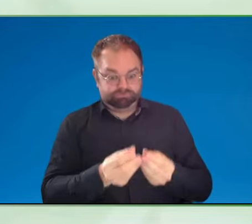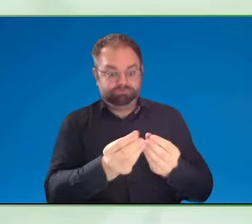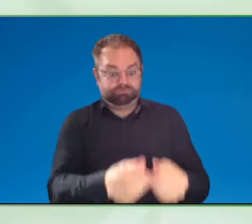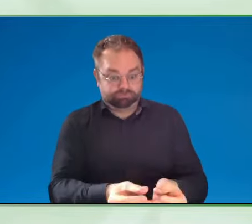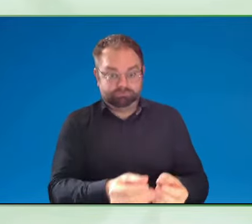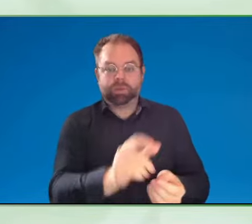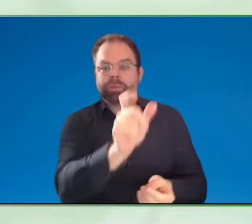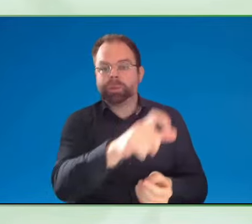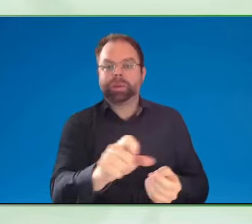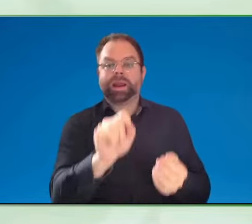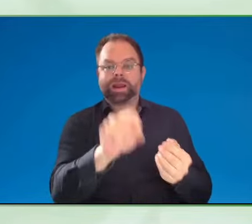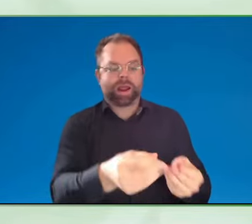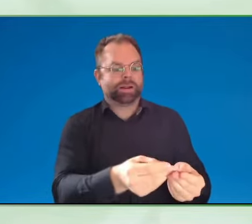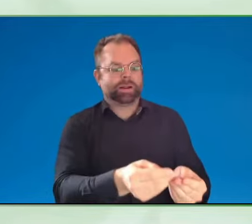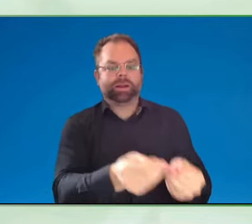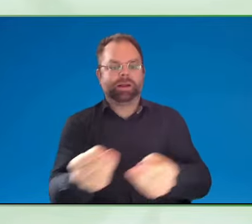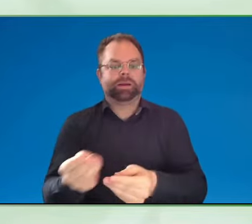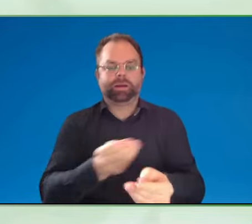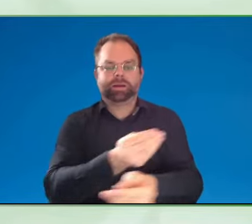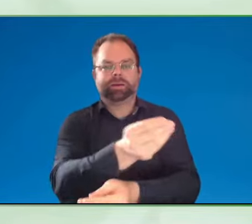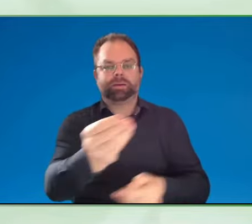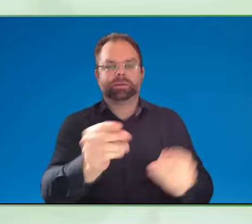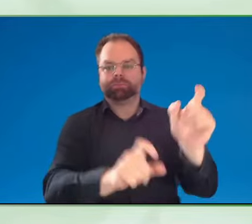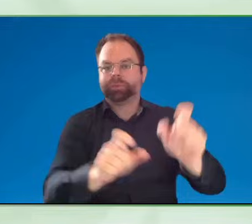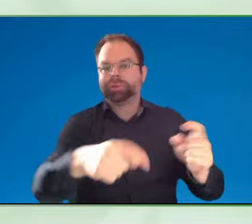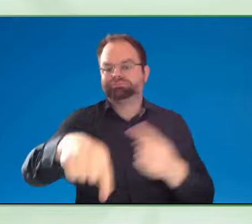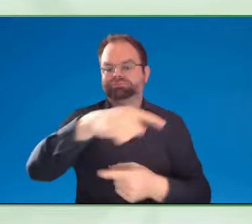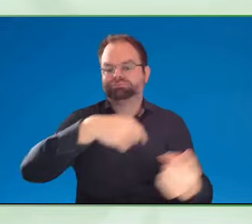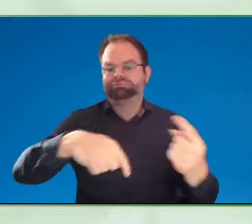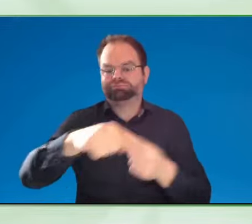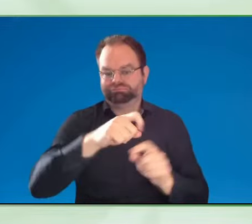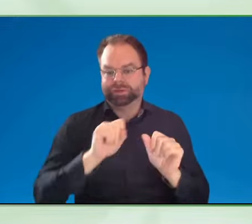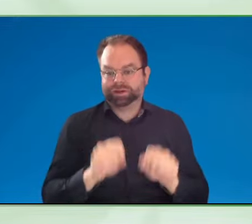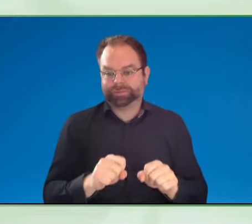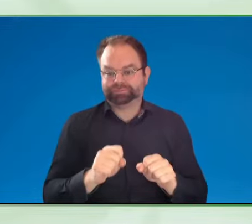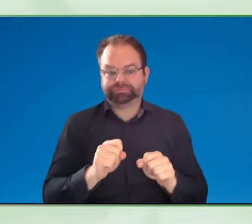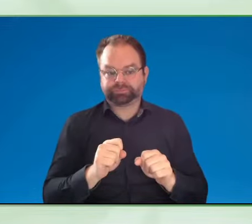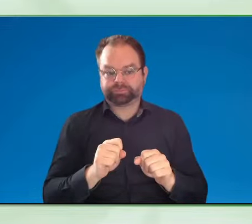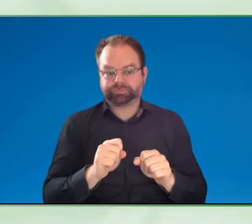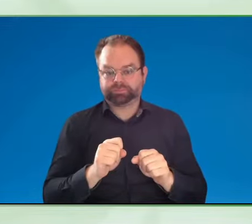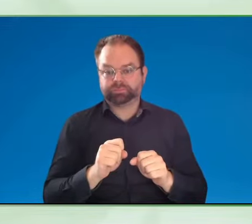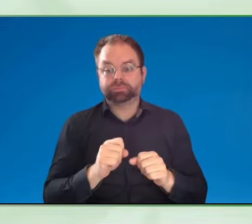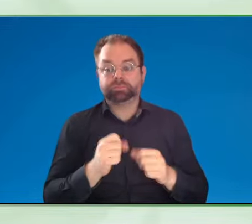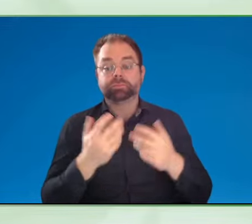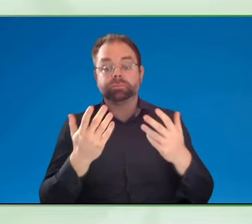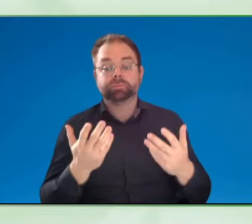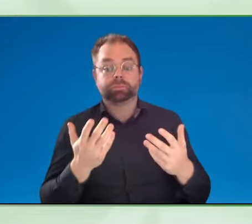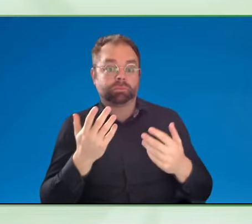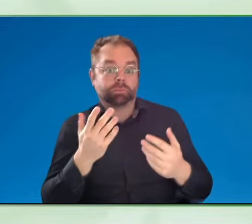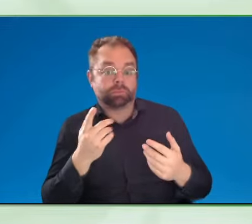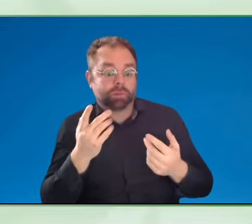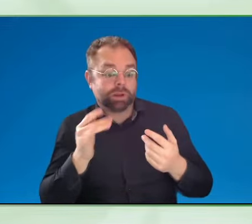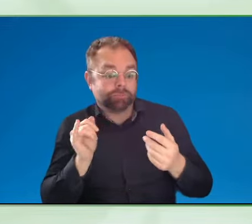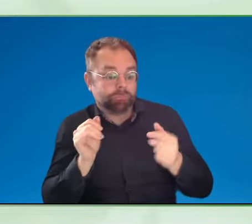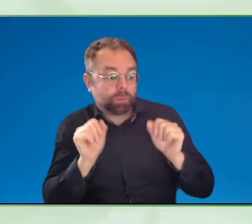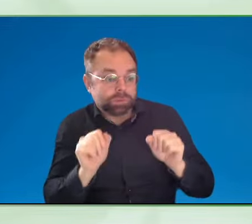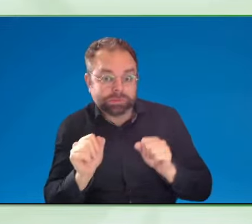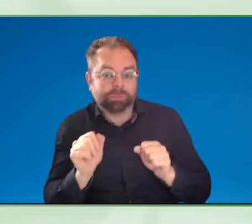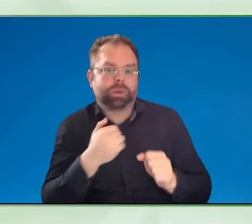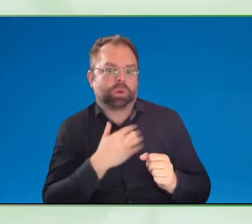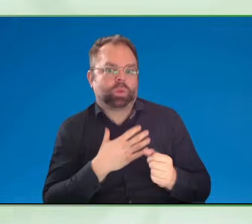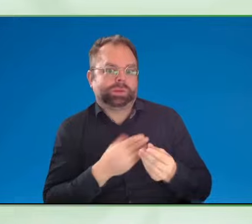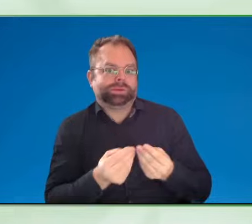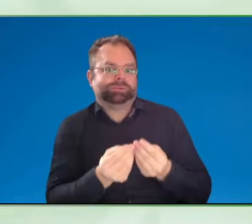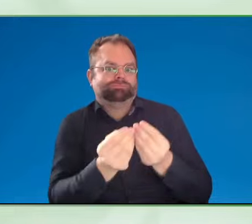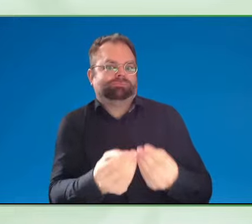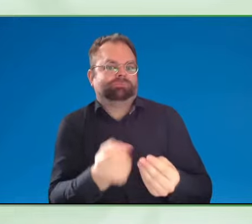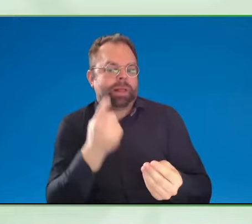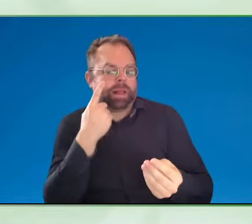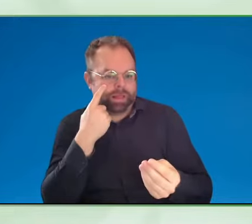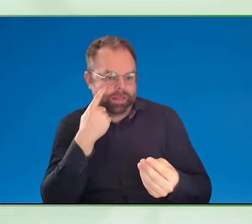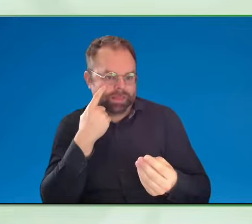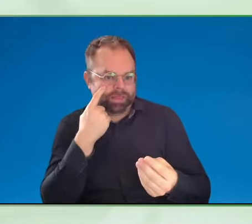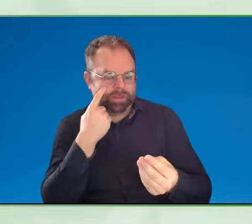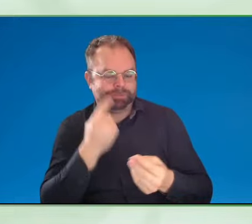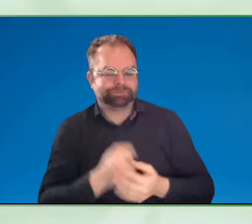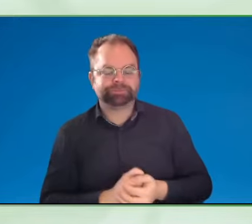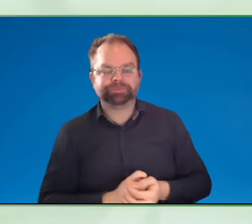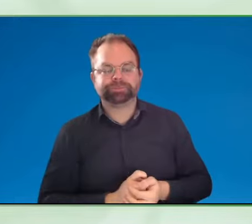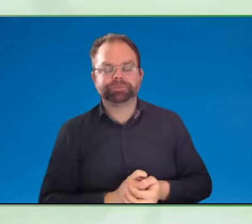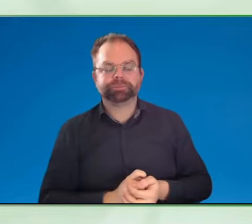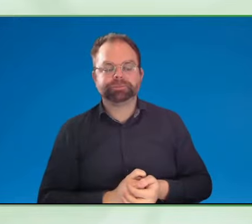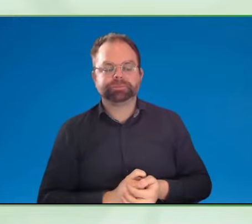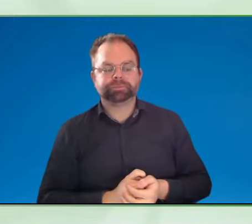You did not have expertise or background.